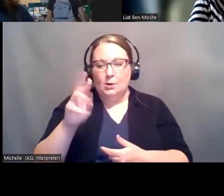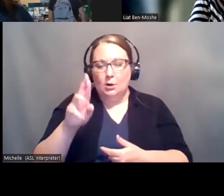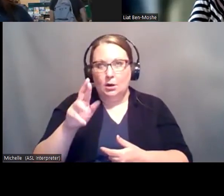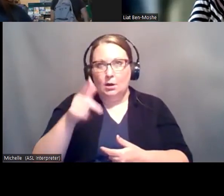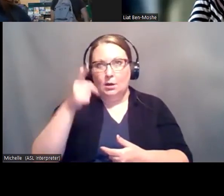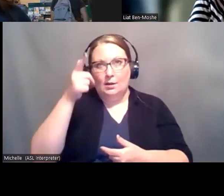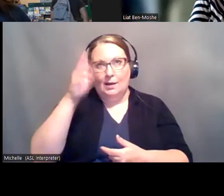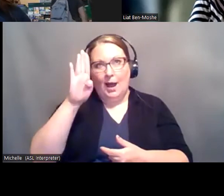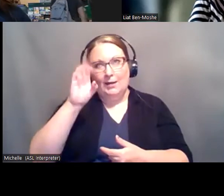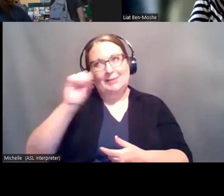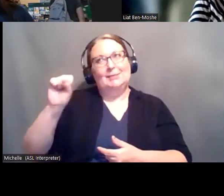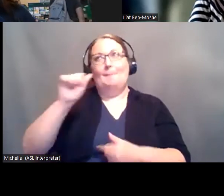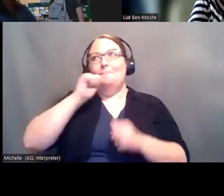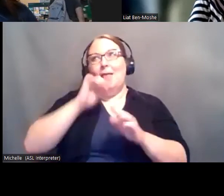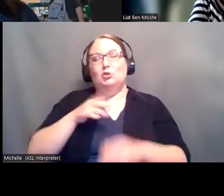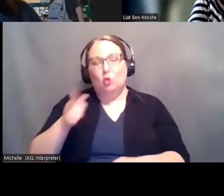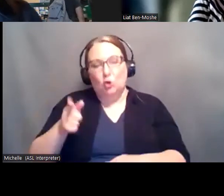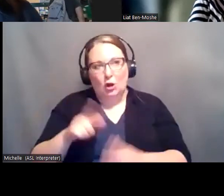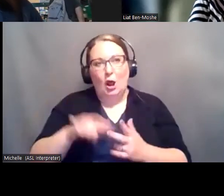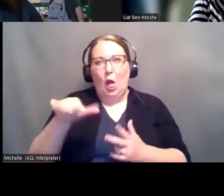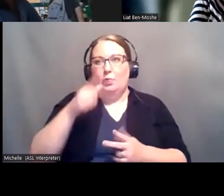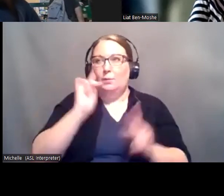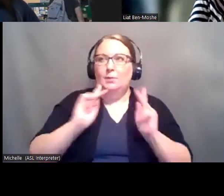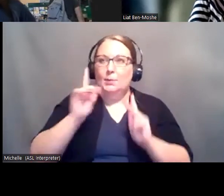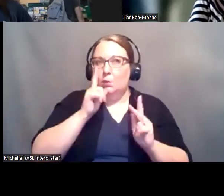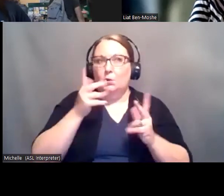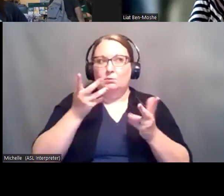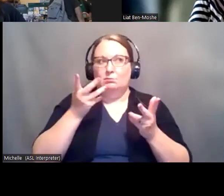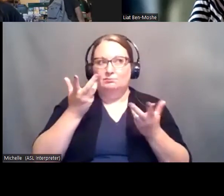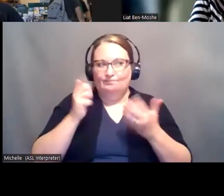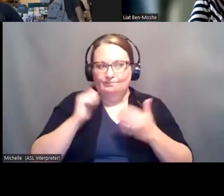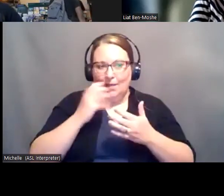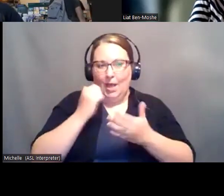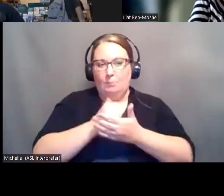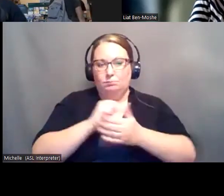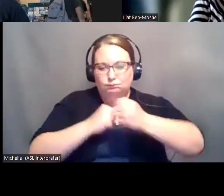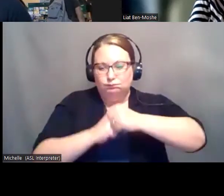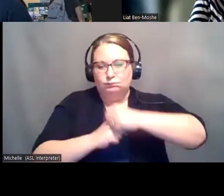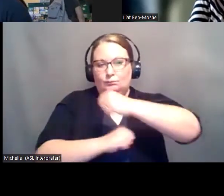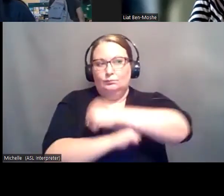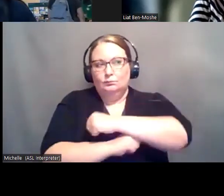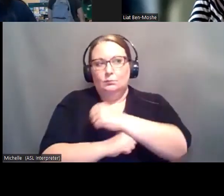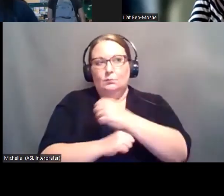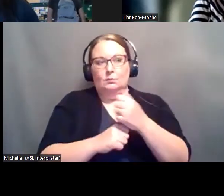and a number of other people who were again, foundational in these trips that Liat mentioned.